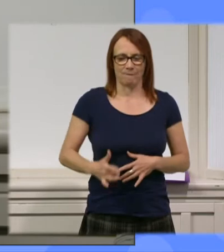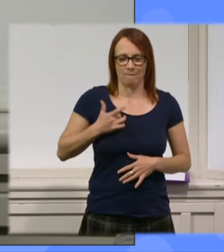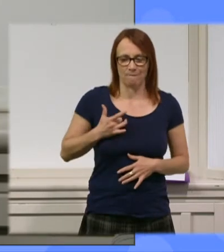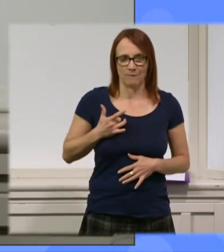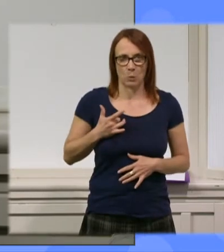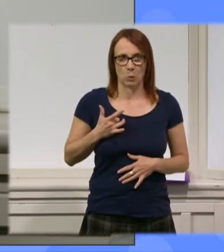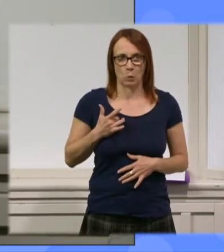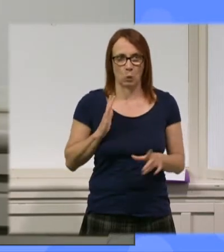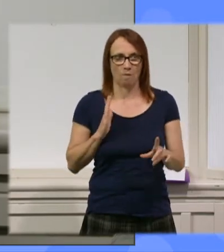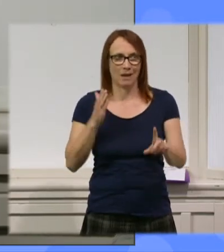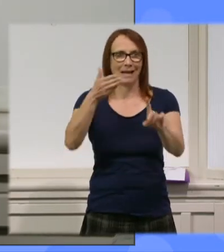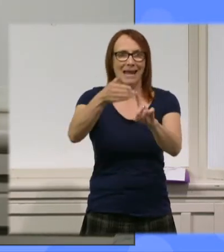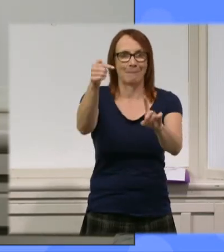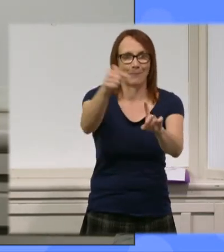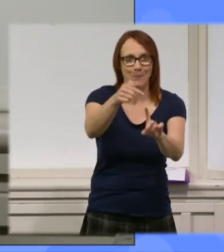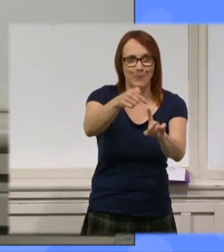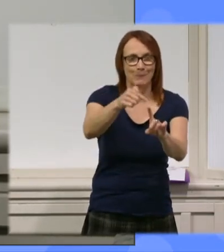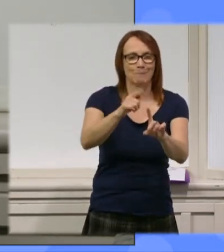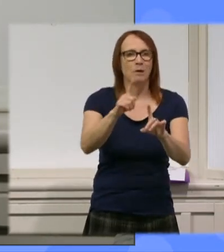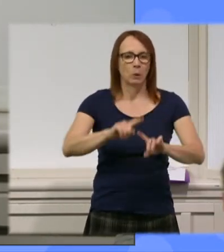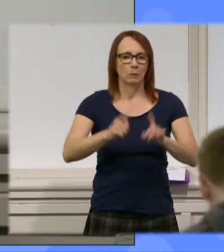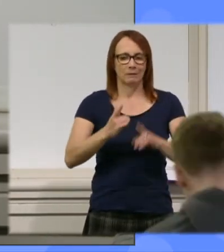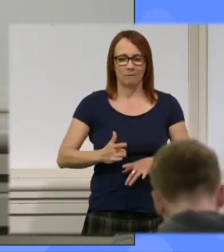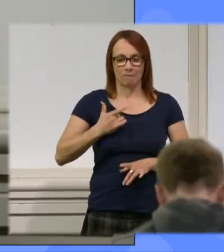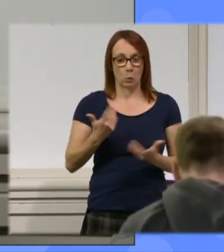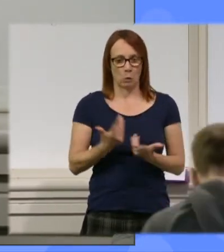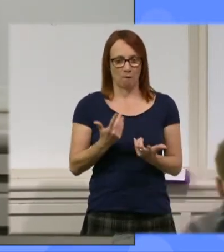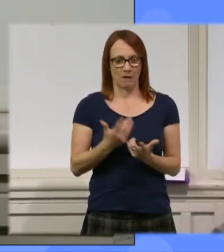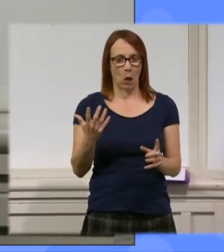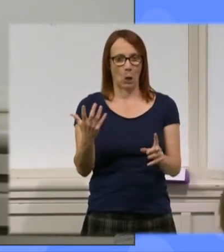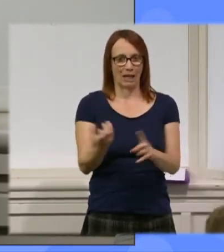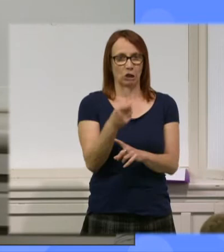to get to but we do have differences in our in our ideas of where it is exactly